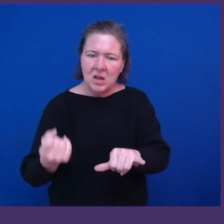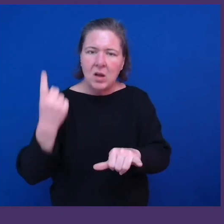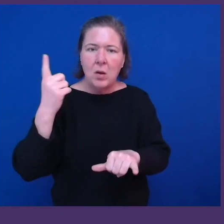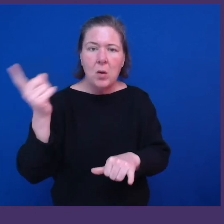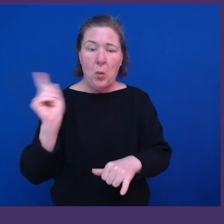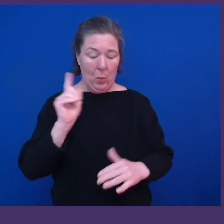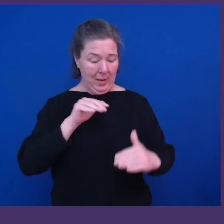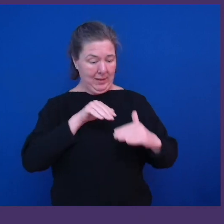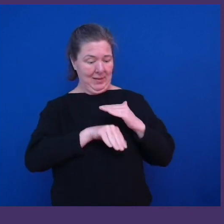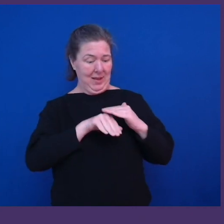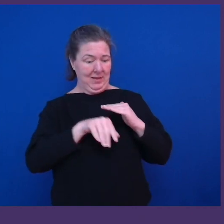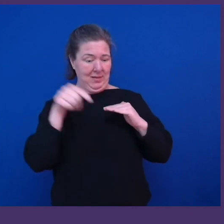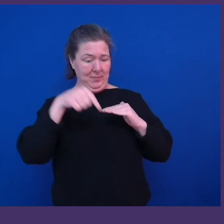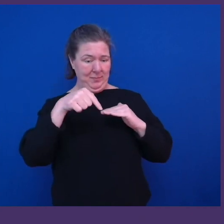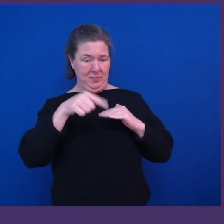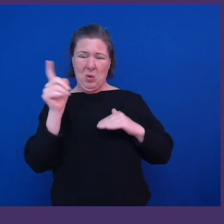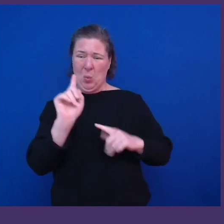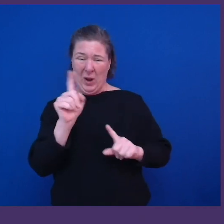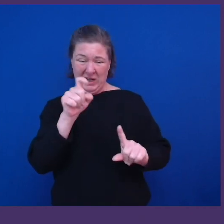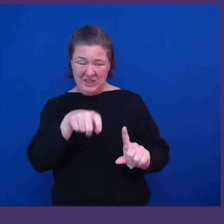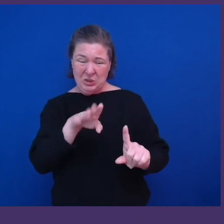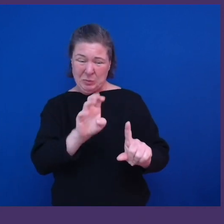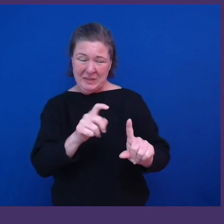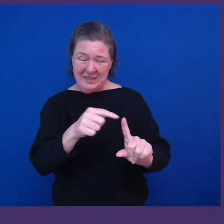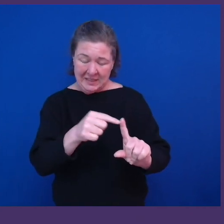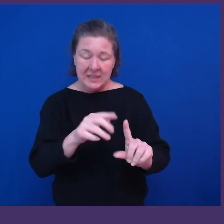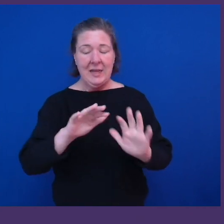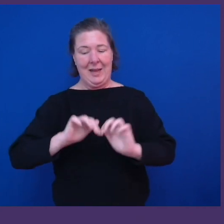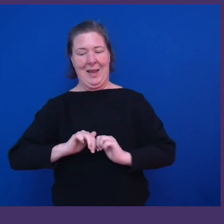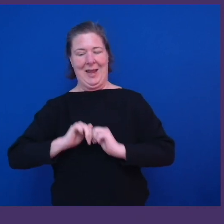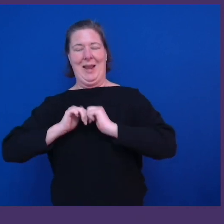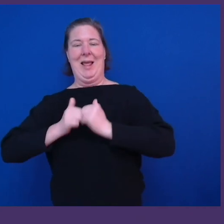to be placed and how to place it.